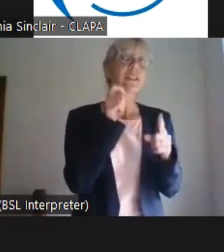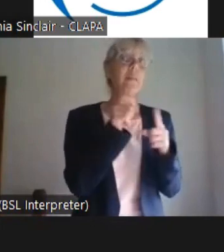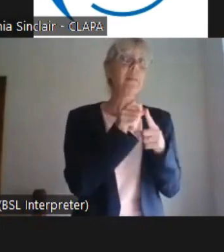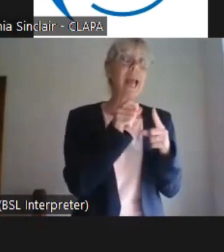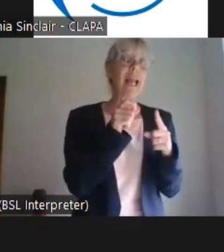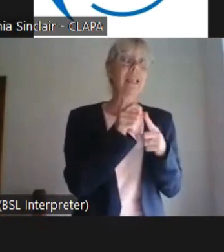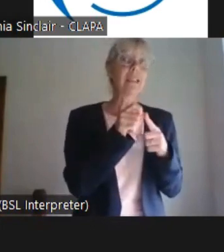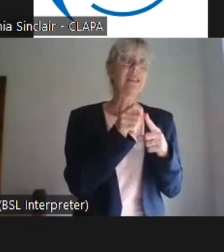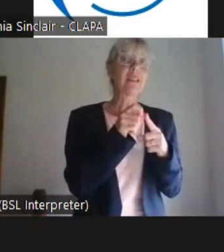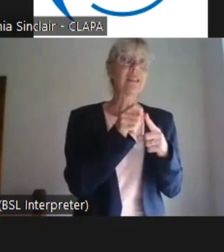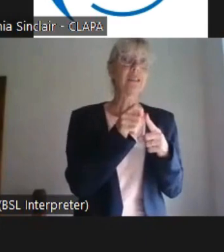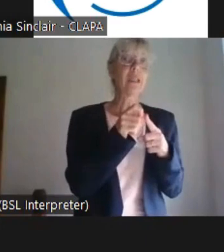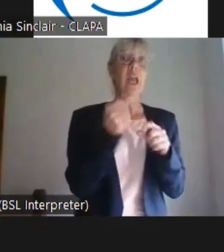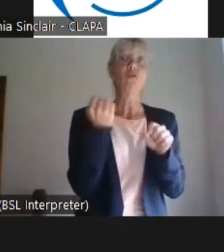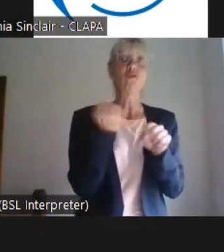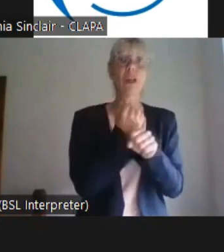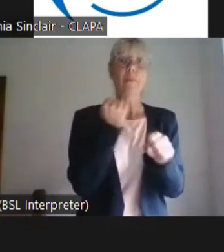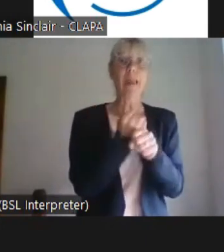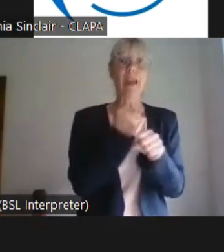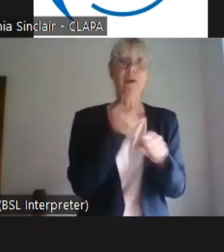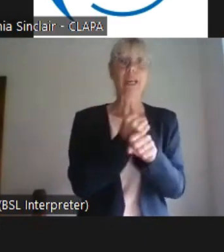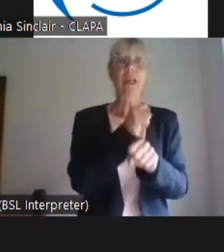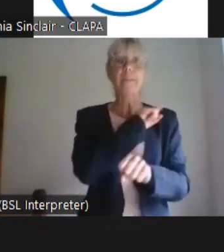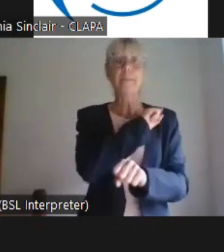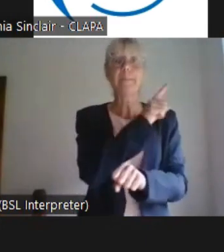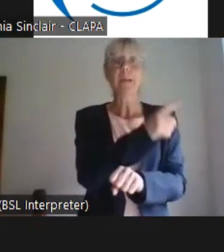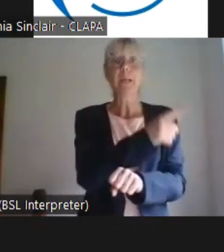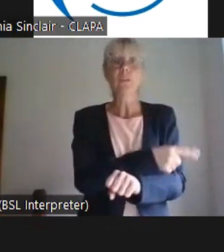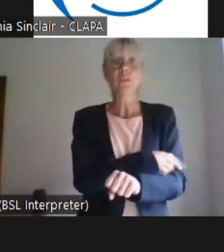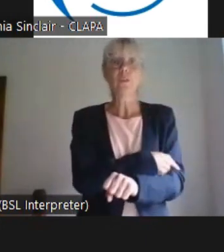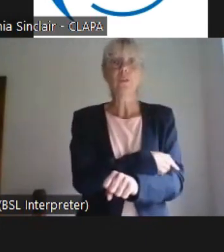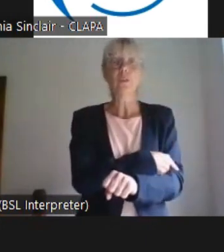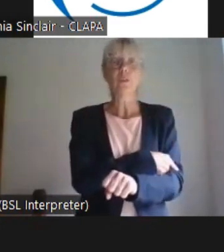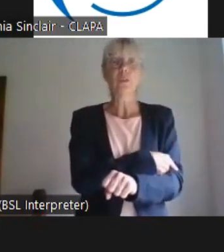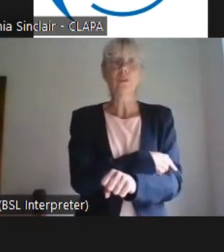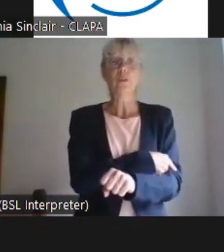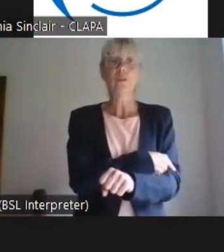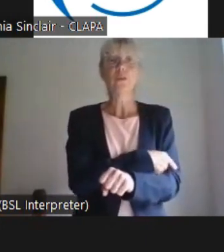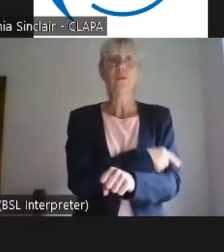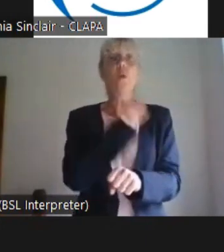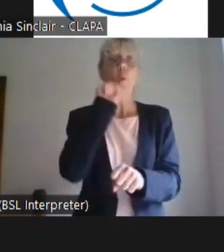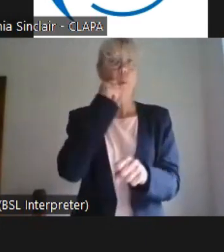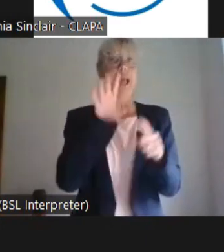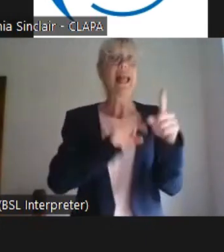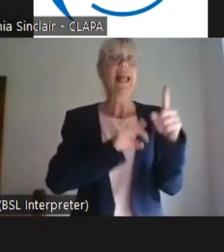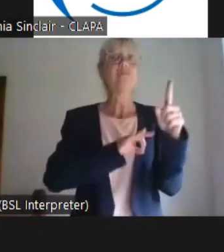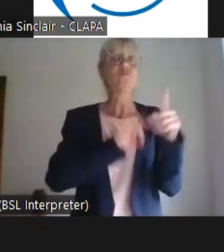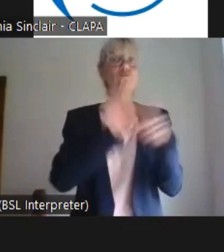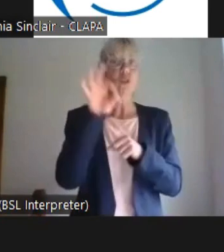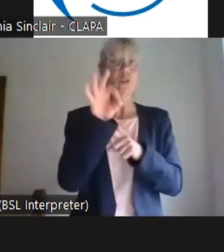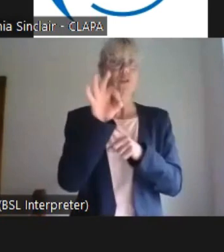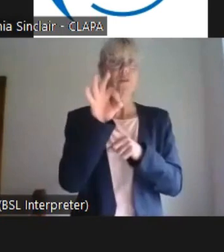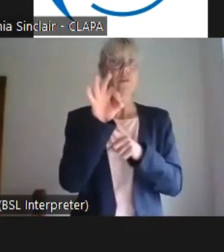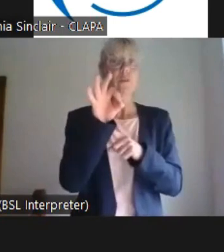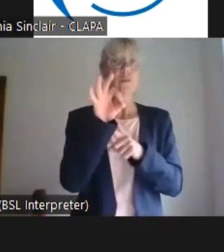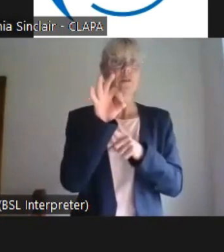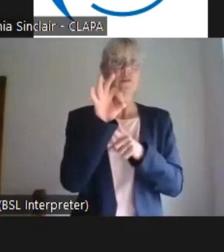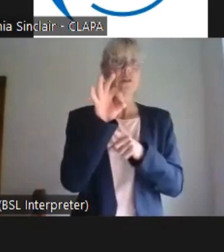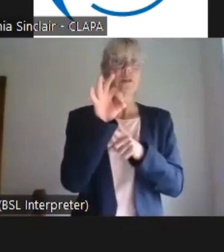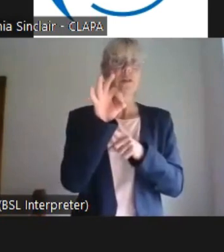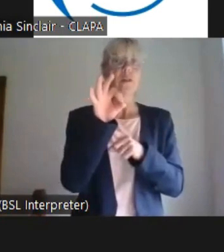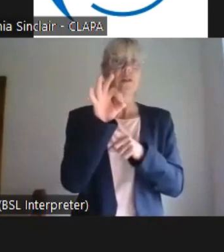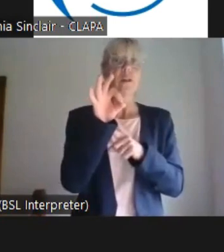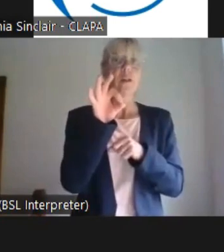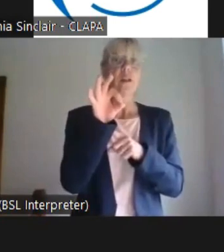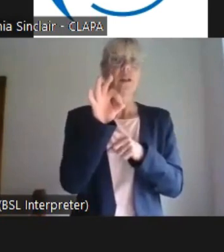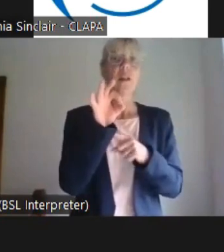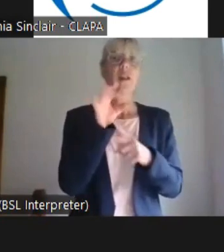the muscles of the palate that will improve the function of the staking tube and therefore there